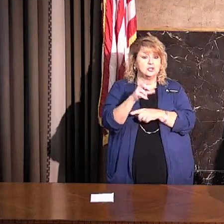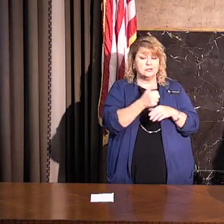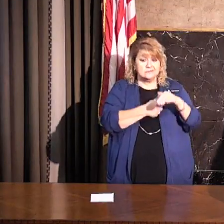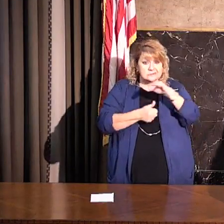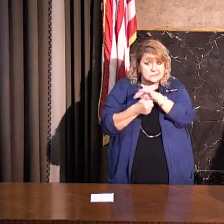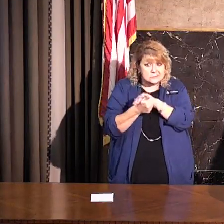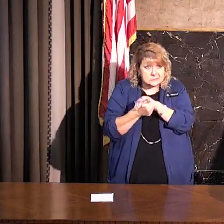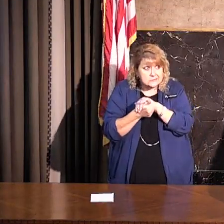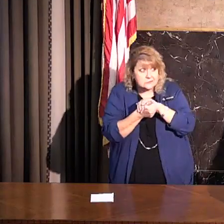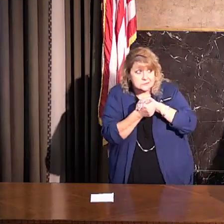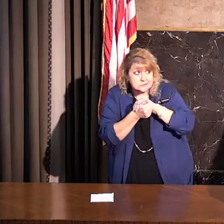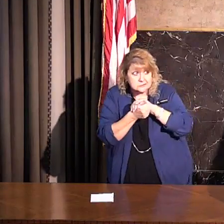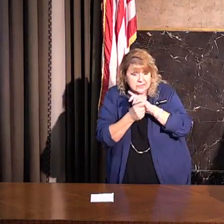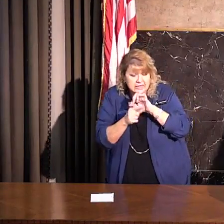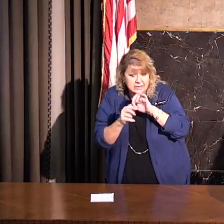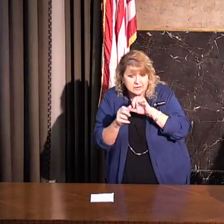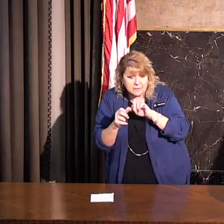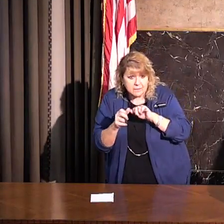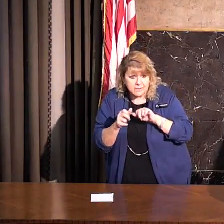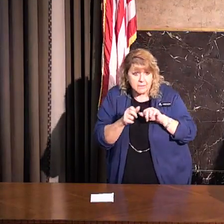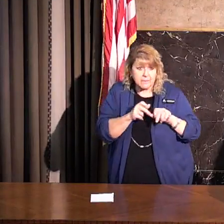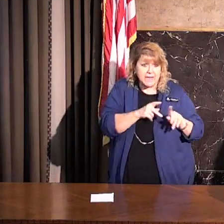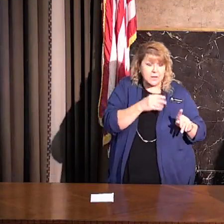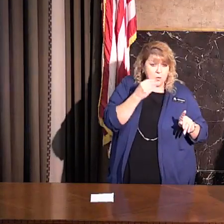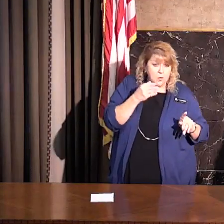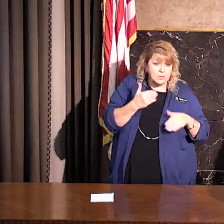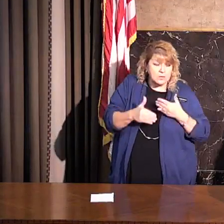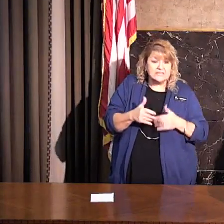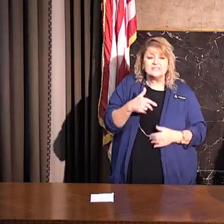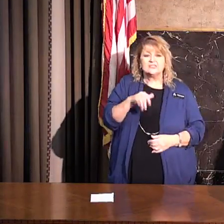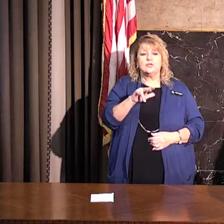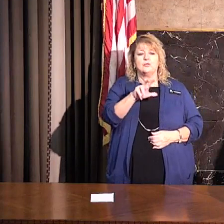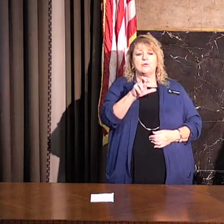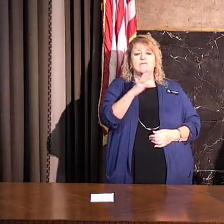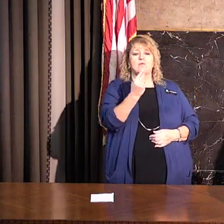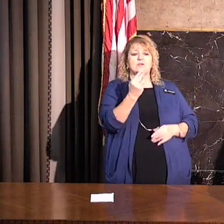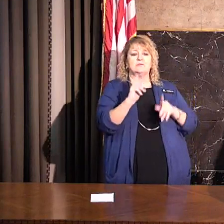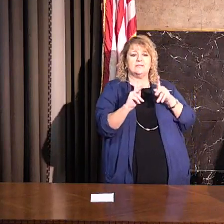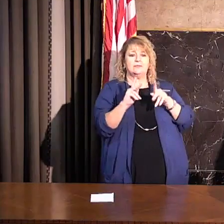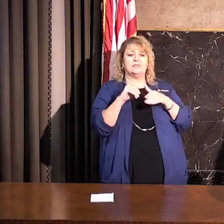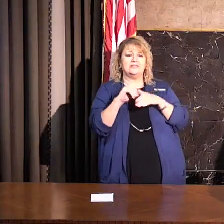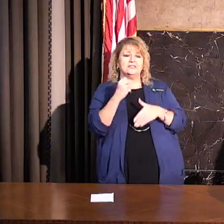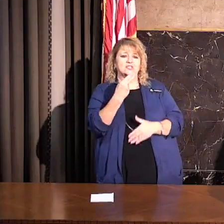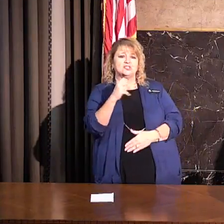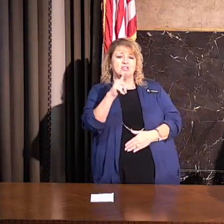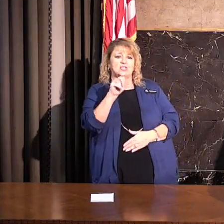home at this morning as I'm sorry as of this morning, there